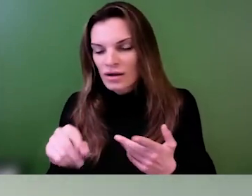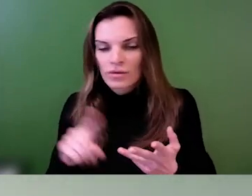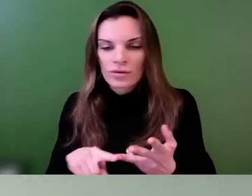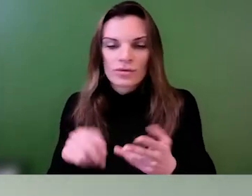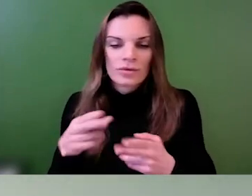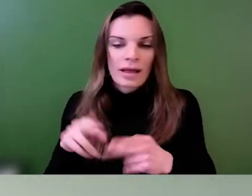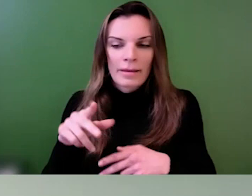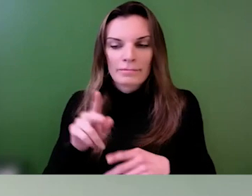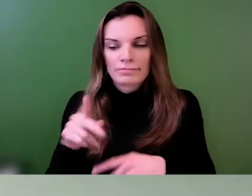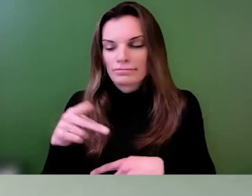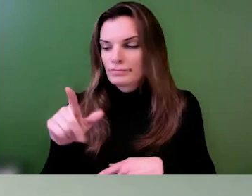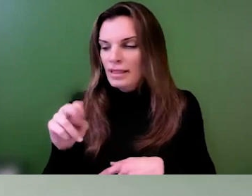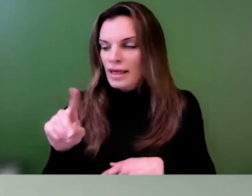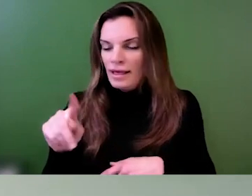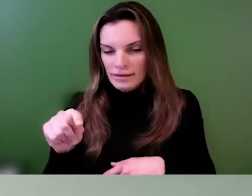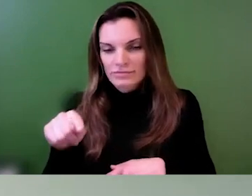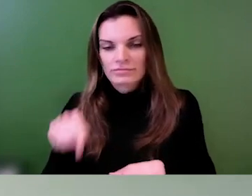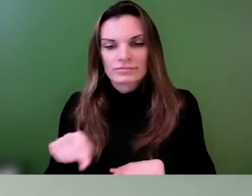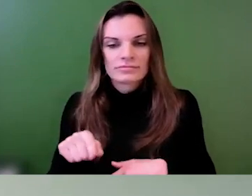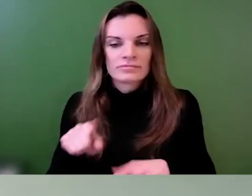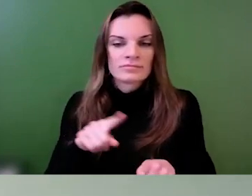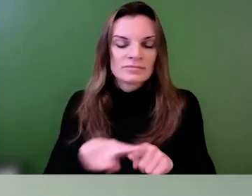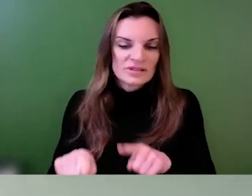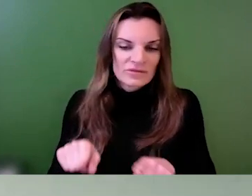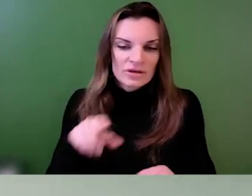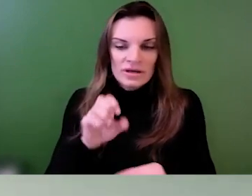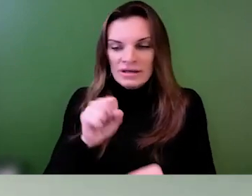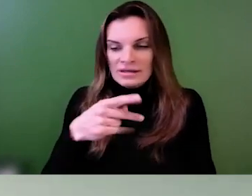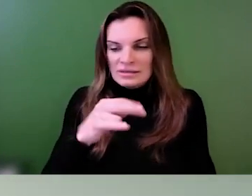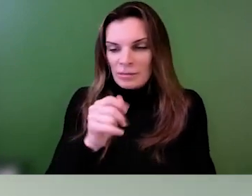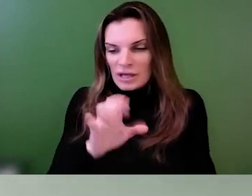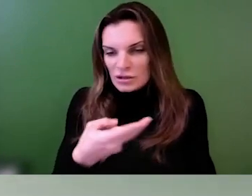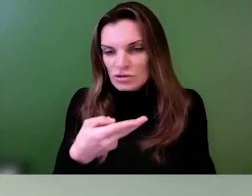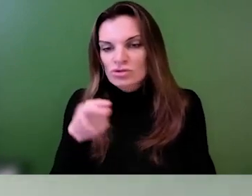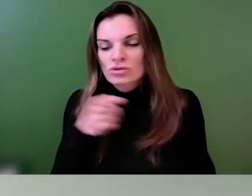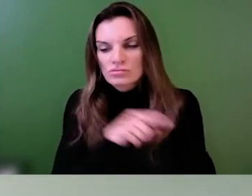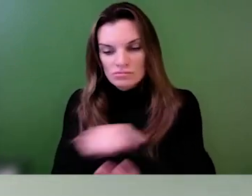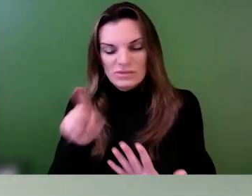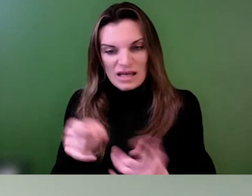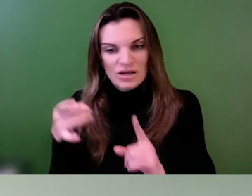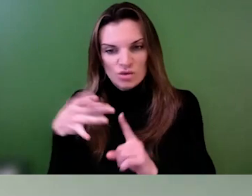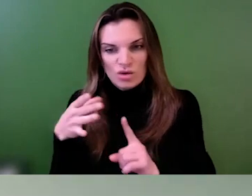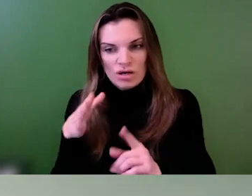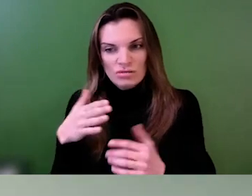fermented foods and avocado and spinach and have high histamines